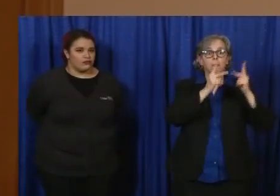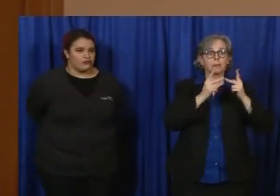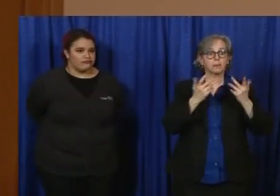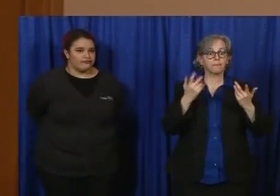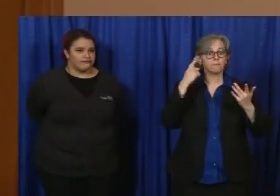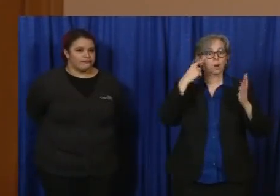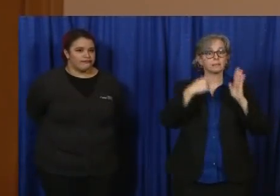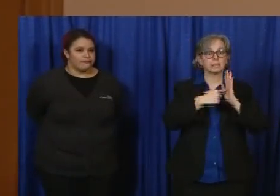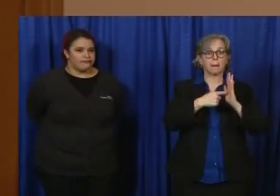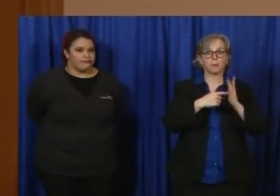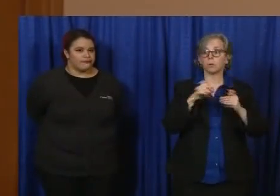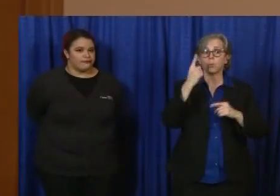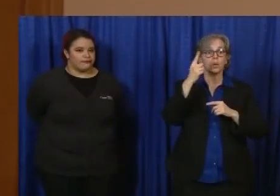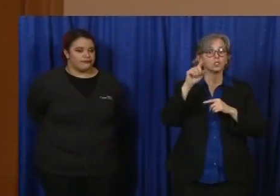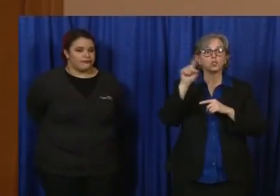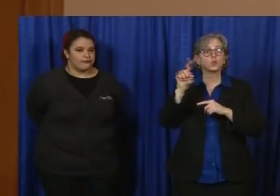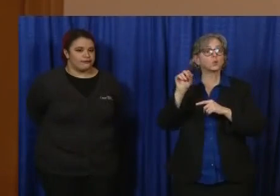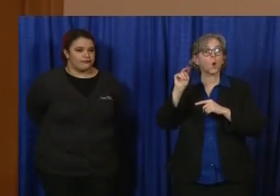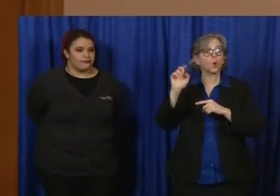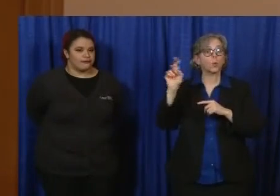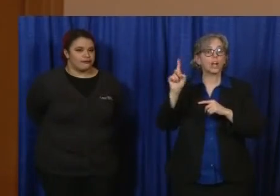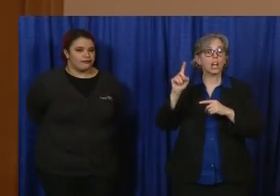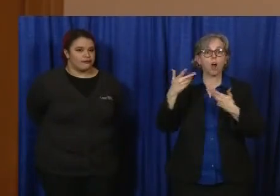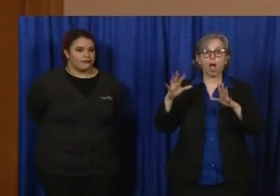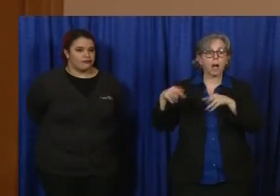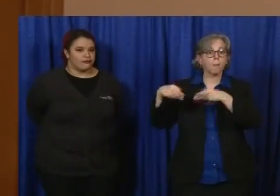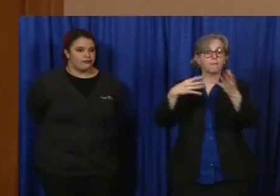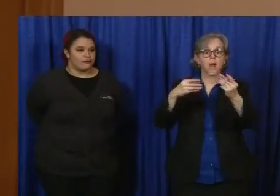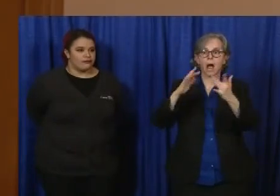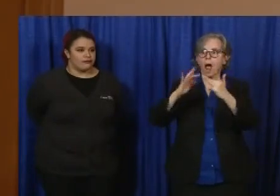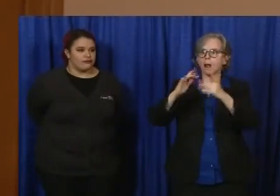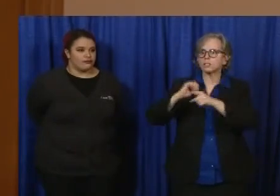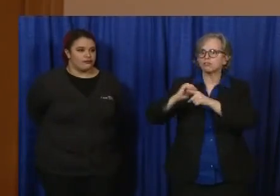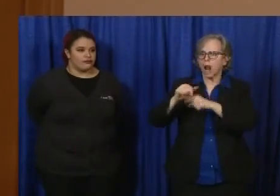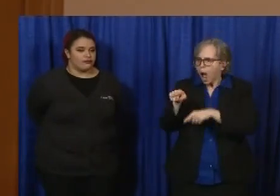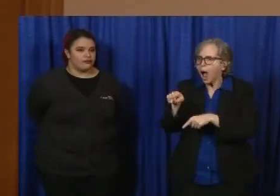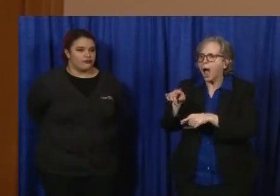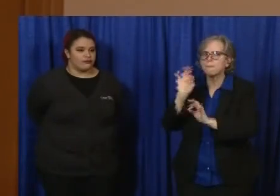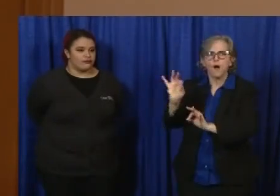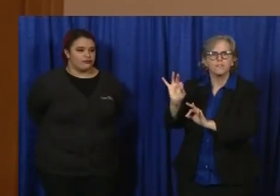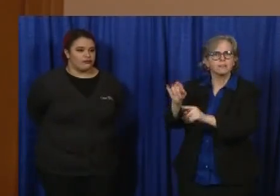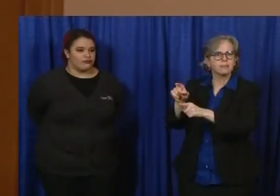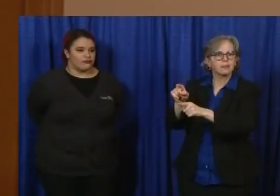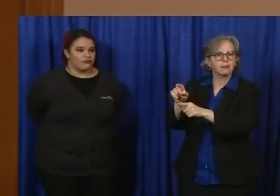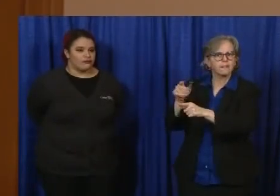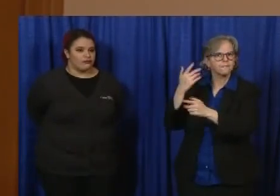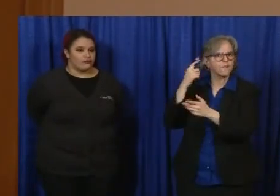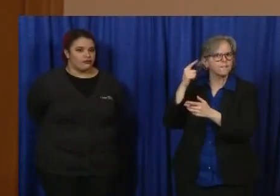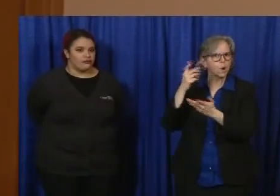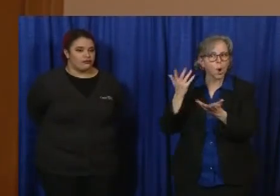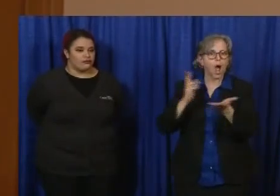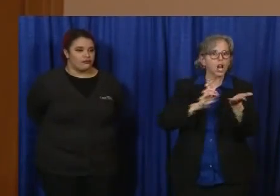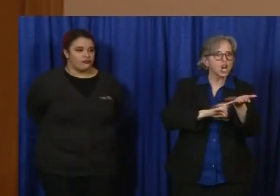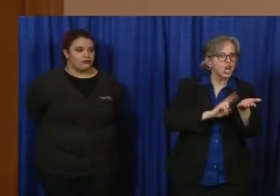NORTHERN PART OF OUR STATE AND THERE IS THE MIDDLE AREA. IN ONE'S OWN THEY HAVE TRIED SOME THINGS LIKE IN ONE ZONE